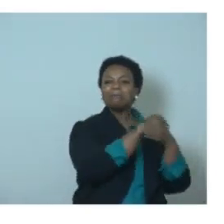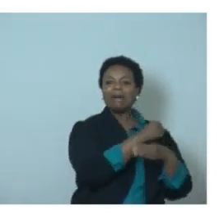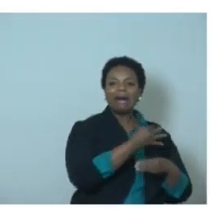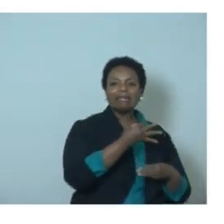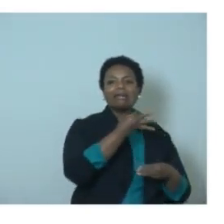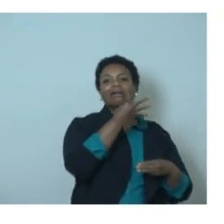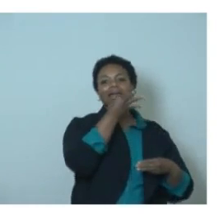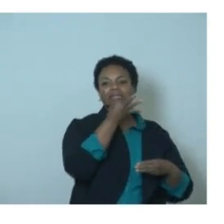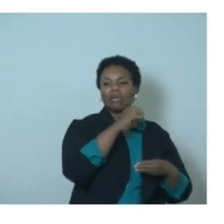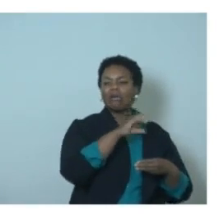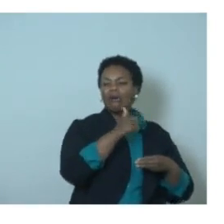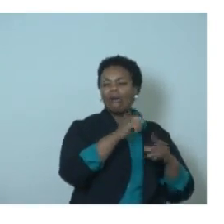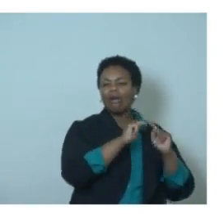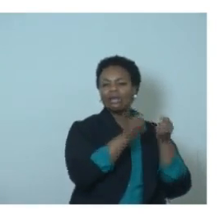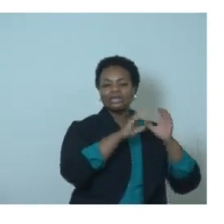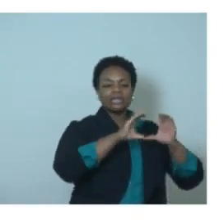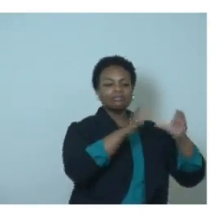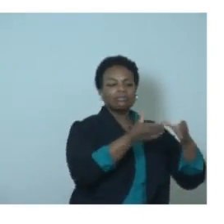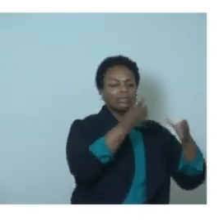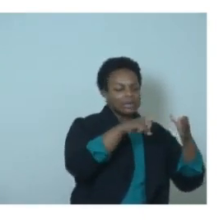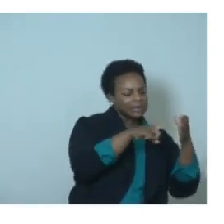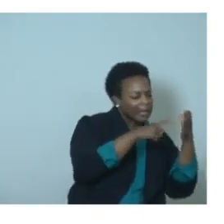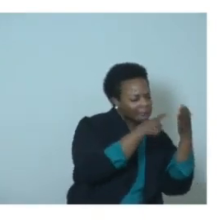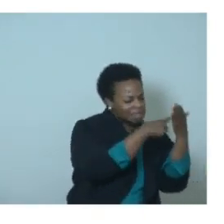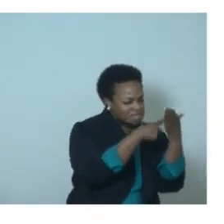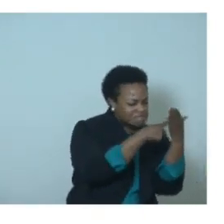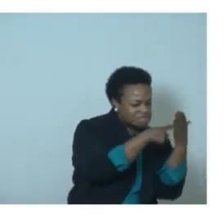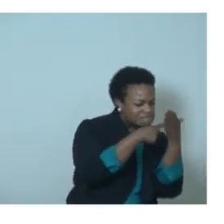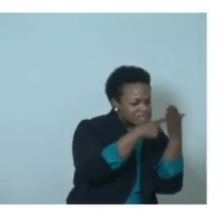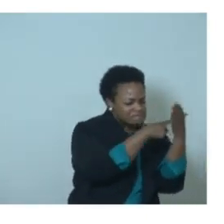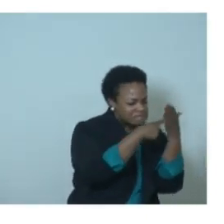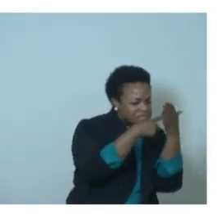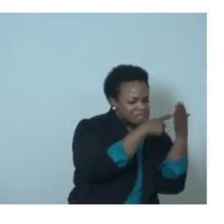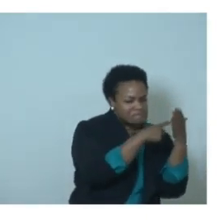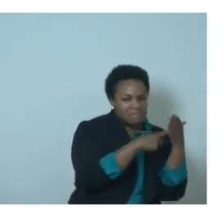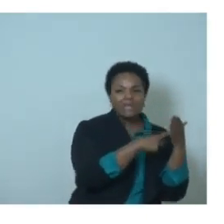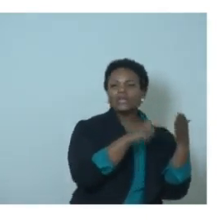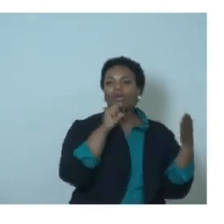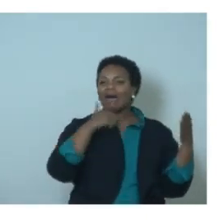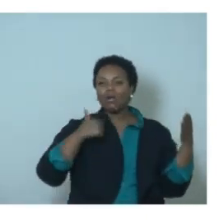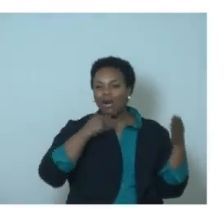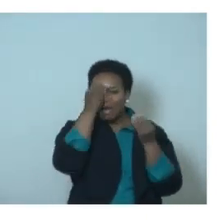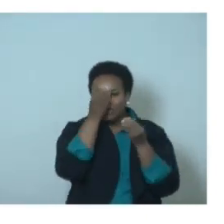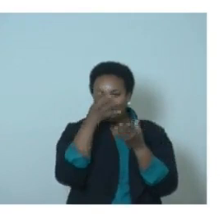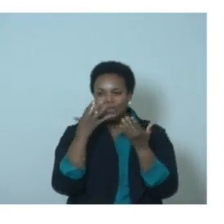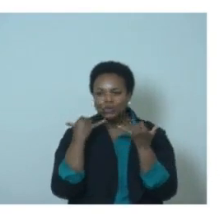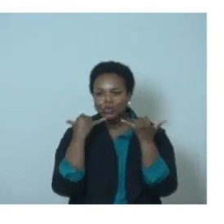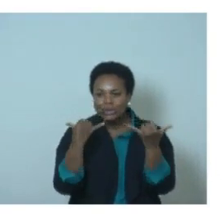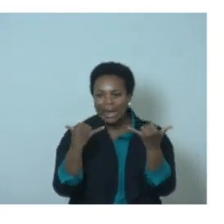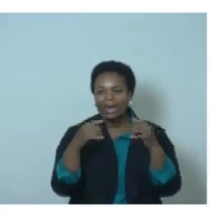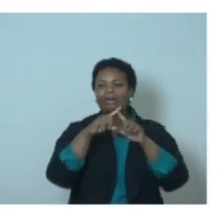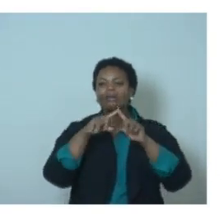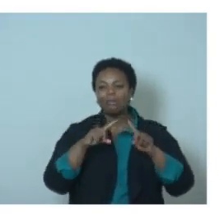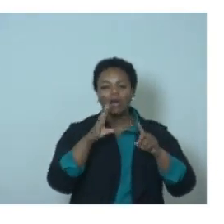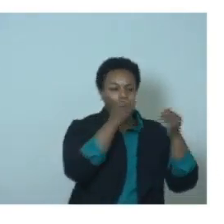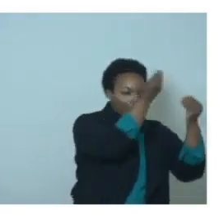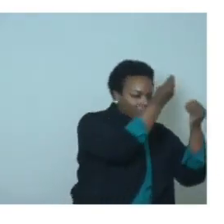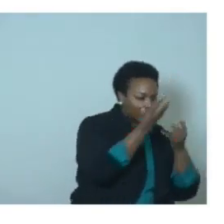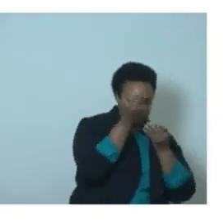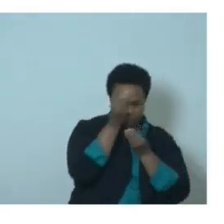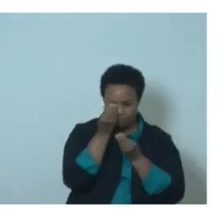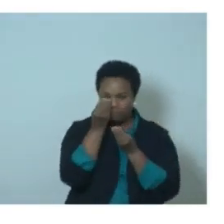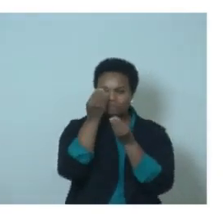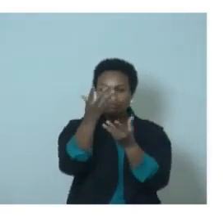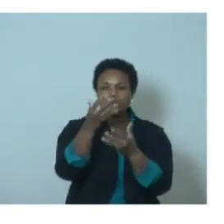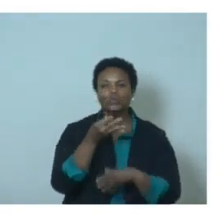AND SO WE’RE GOING TO MAKE SOME CHANGES IN THAT WE HAVE ARE MATHEMATICIANS AND EPIEMIOLOGISTS AND OTHERS WORKING ON THIS RIGHT NOW, SO I DON’T HAVE THE DATA FOR YOU